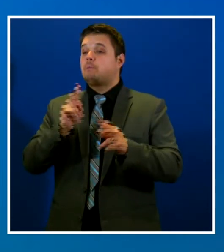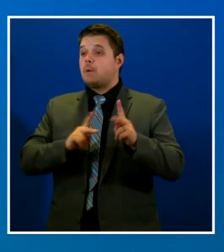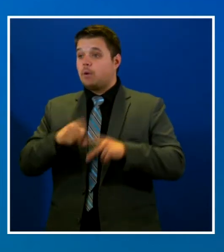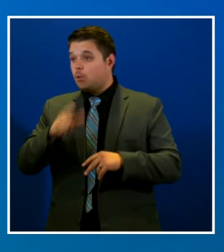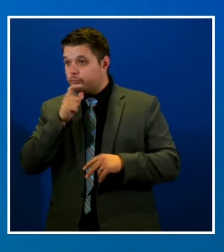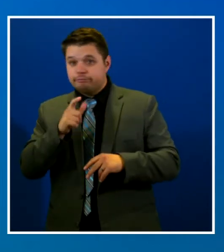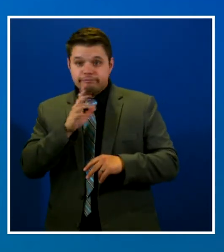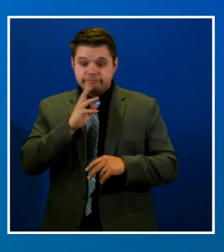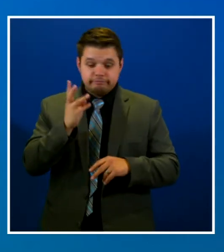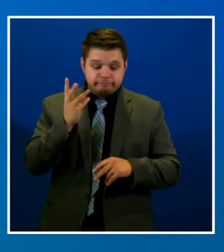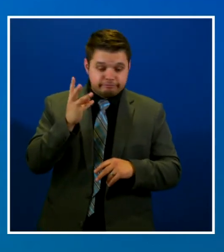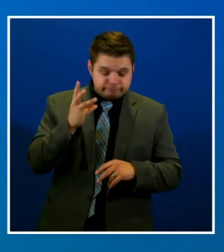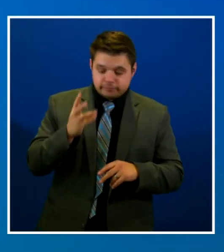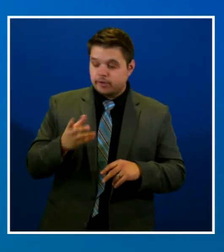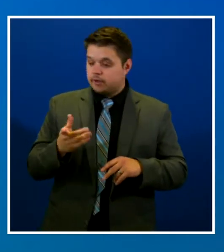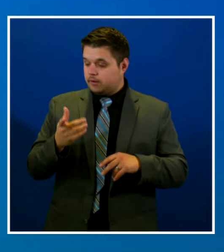high risk category.